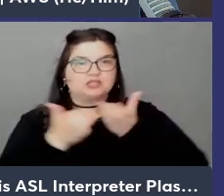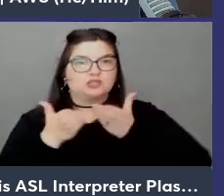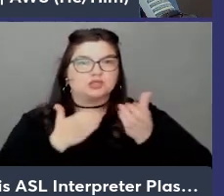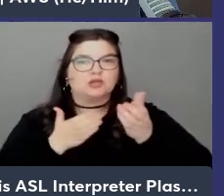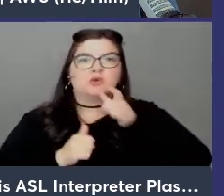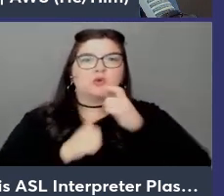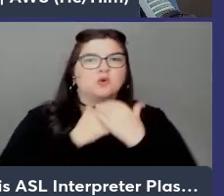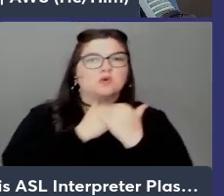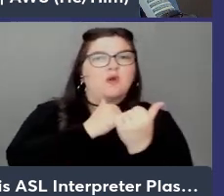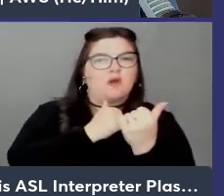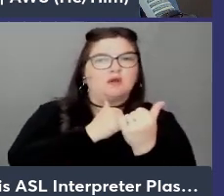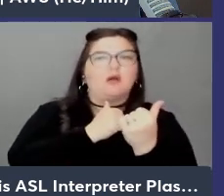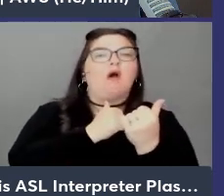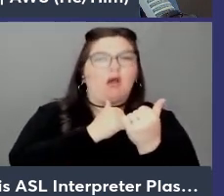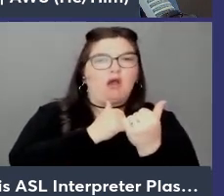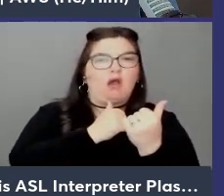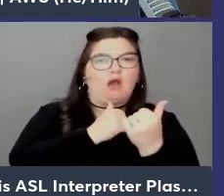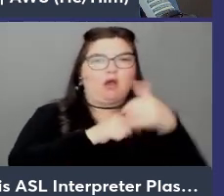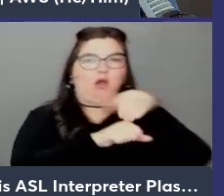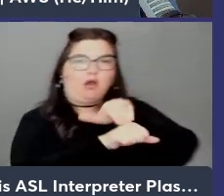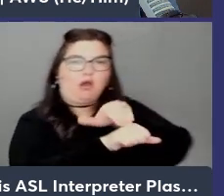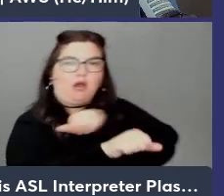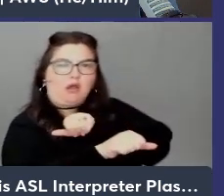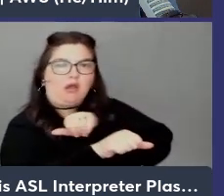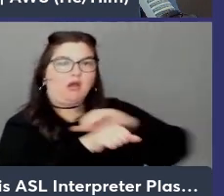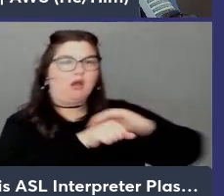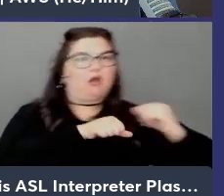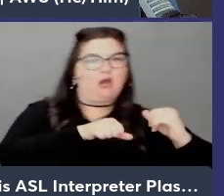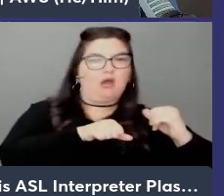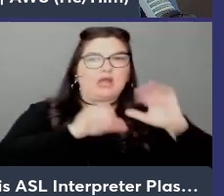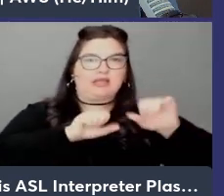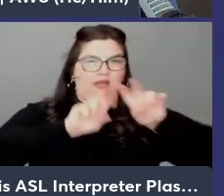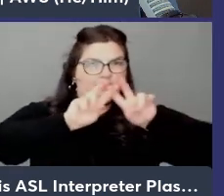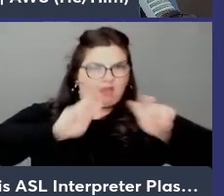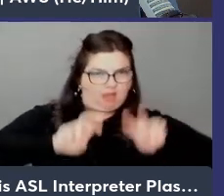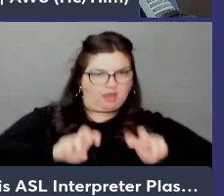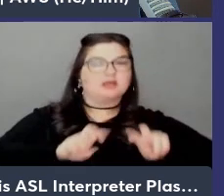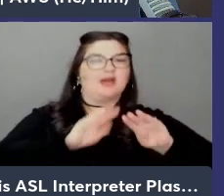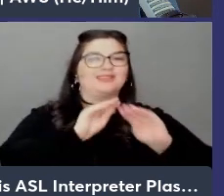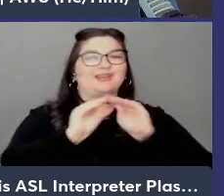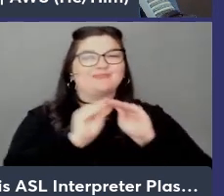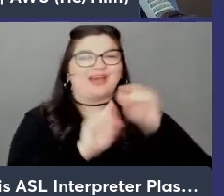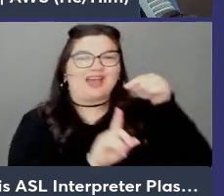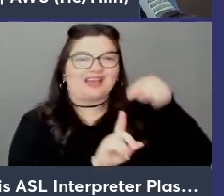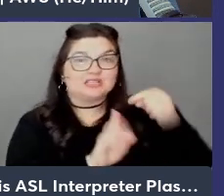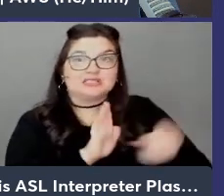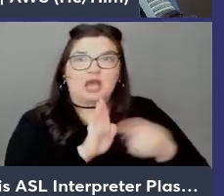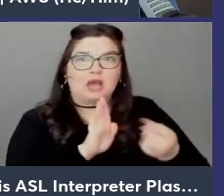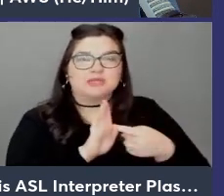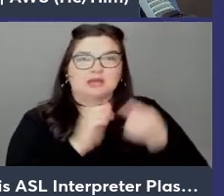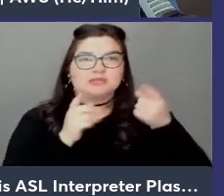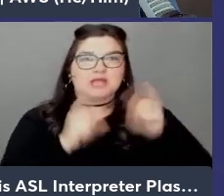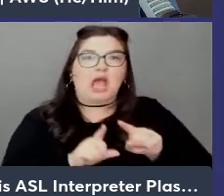And through that, analyze and debug, and sometimes the problem is actually, over here, that's just a symptom.